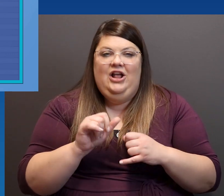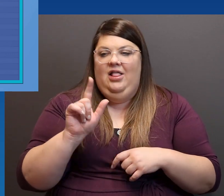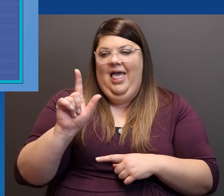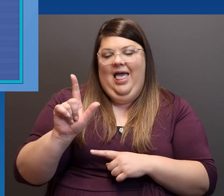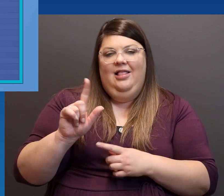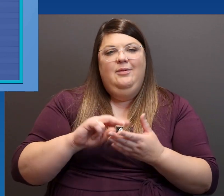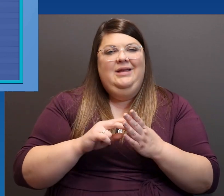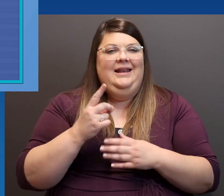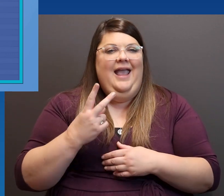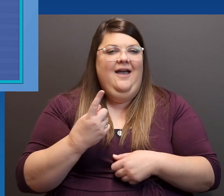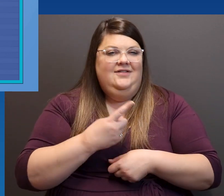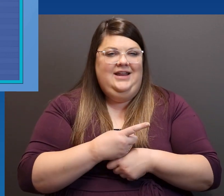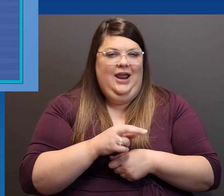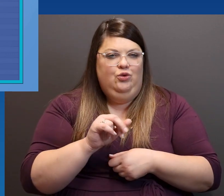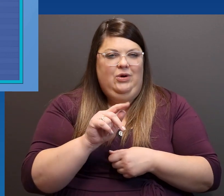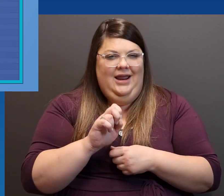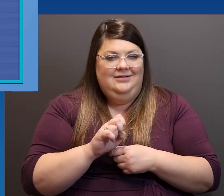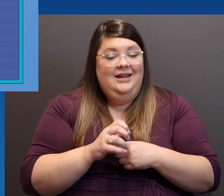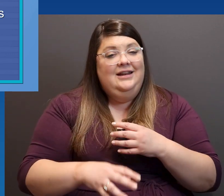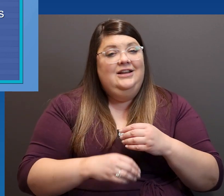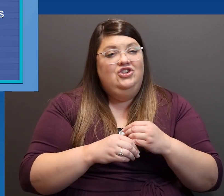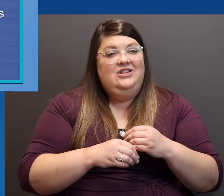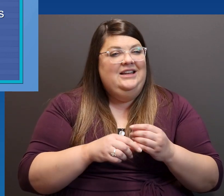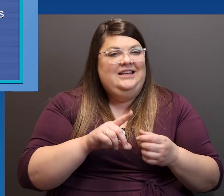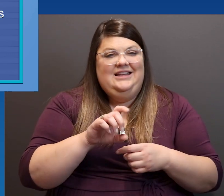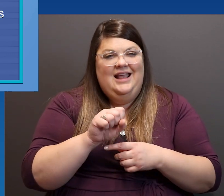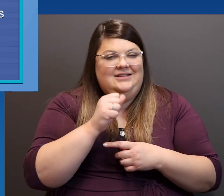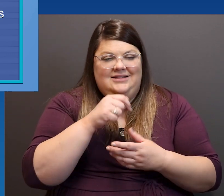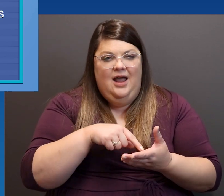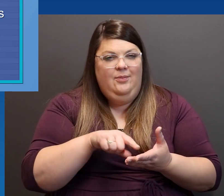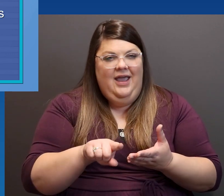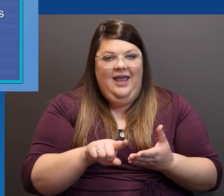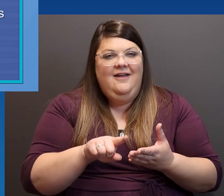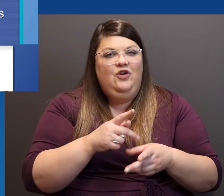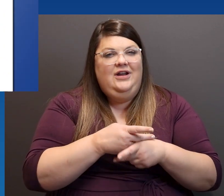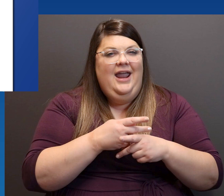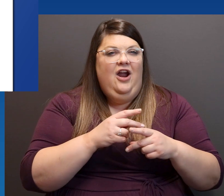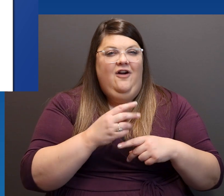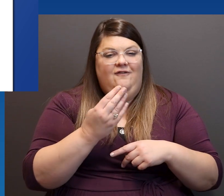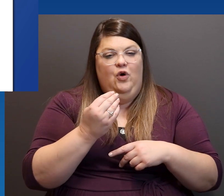In addition, DES does not pay for care under 14 minutes or less.